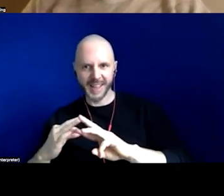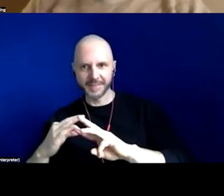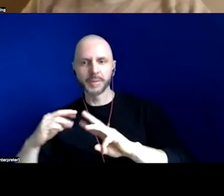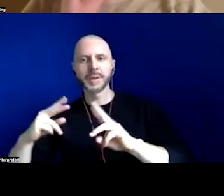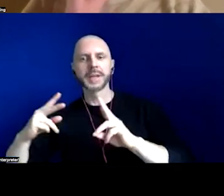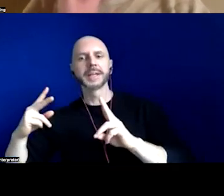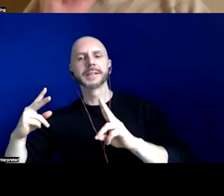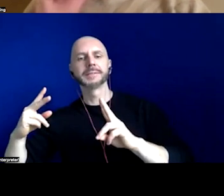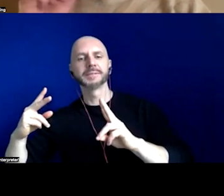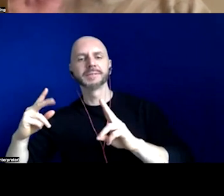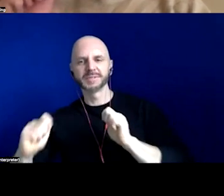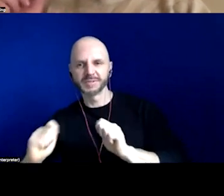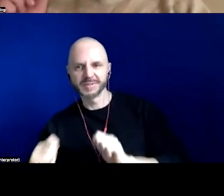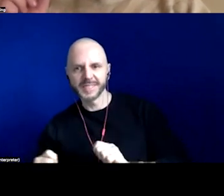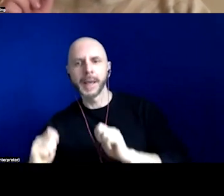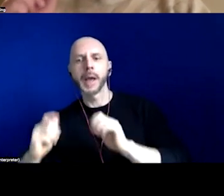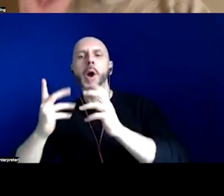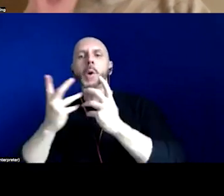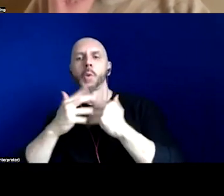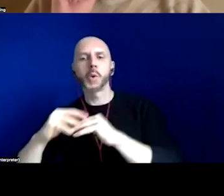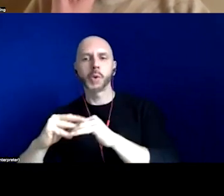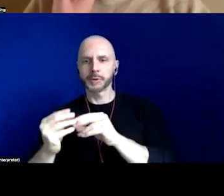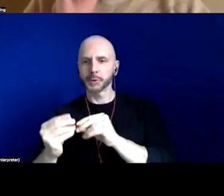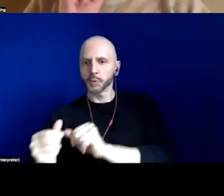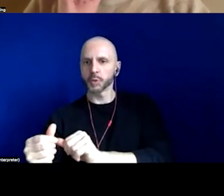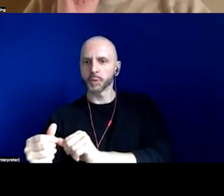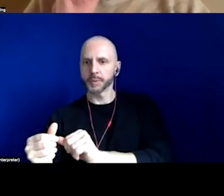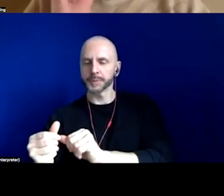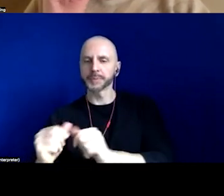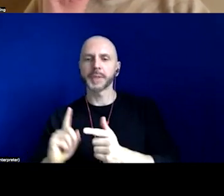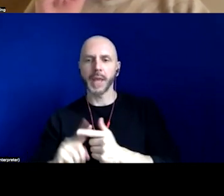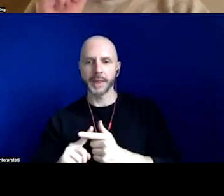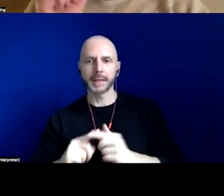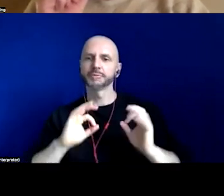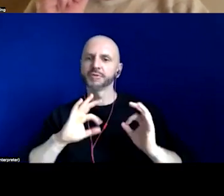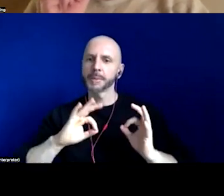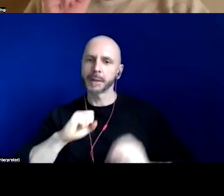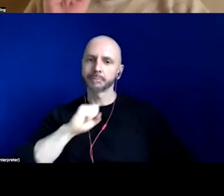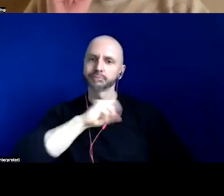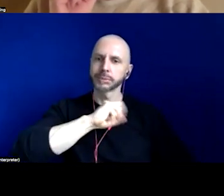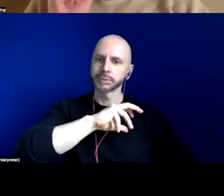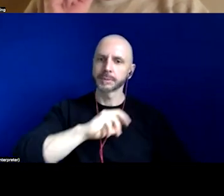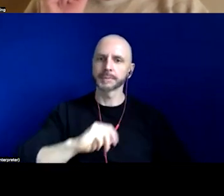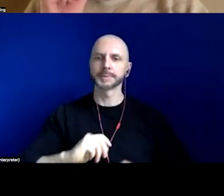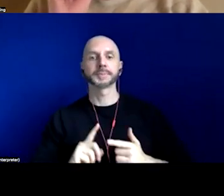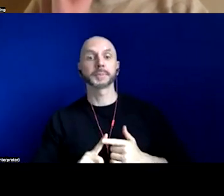we looked at each step of that process and looked at, what can we do here? What are the different